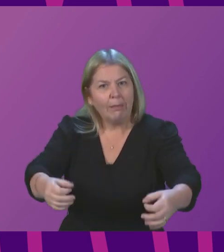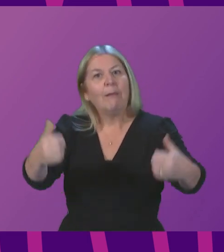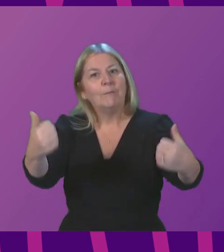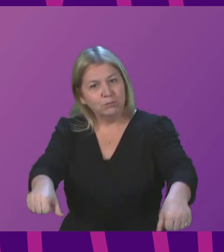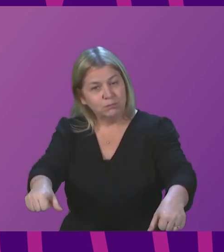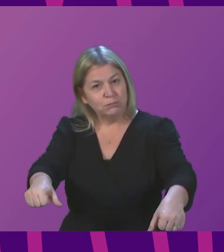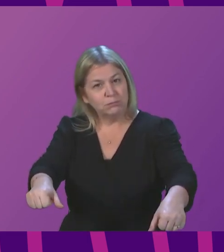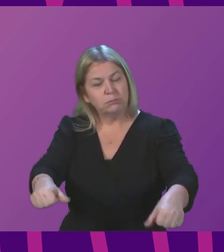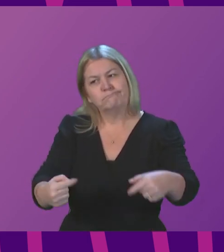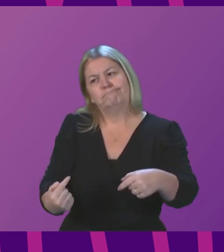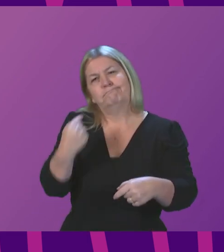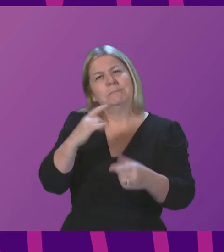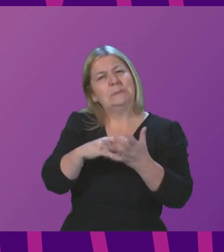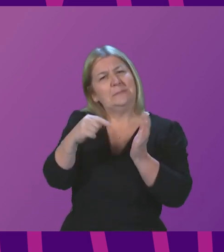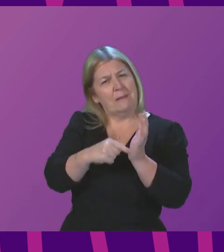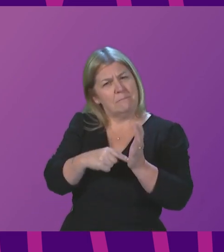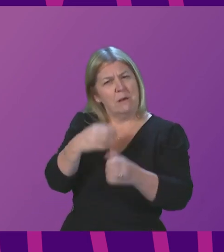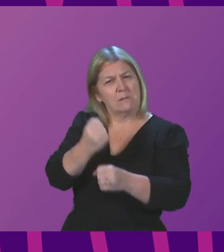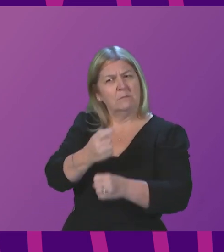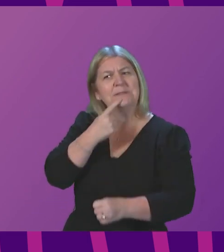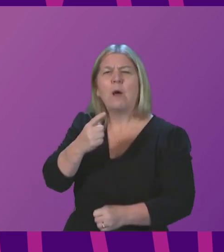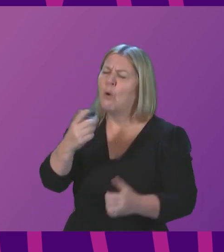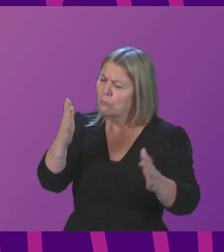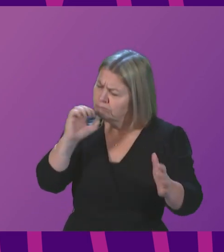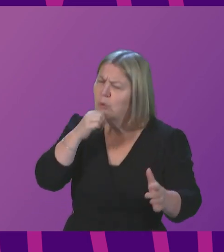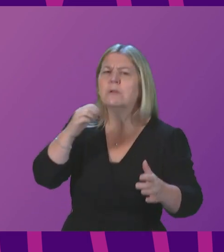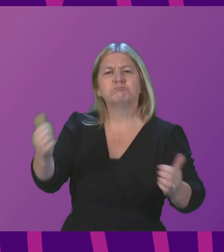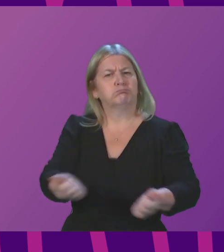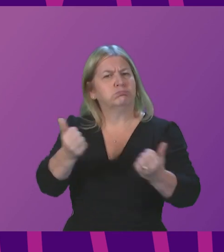told me that it would be completed by the winter. Now we are there, yet the disruption